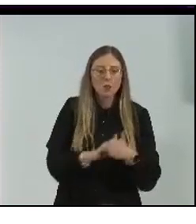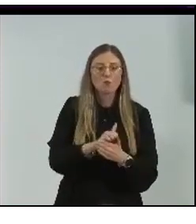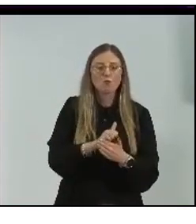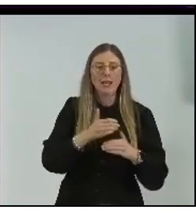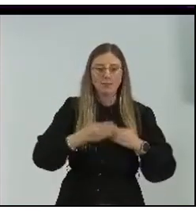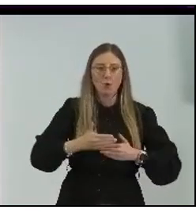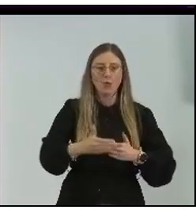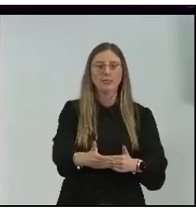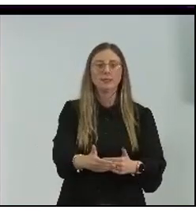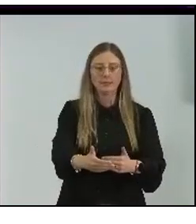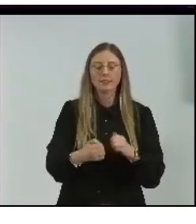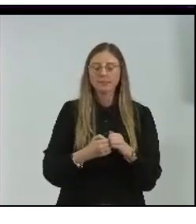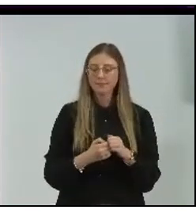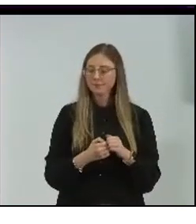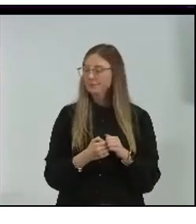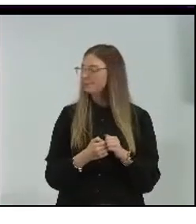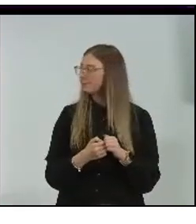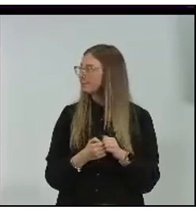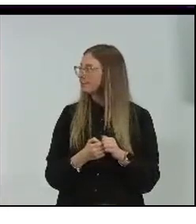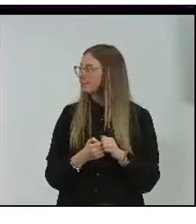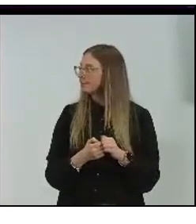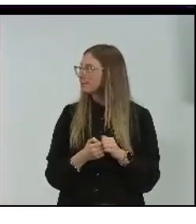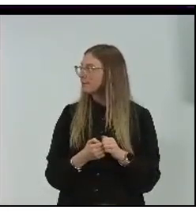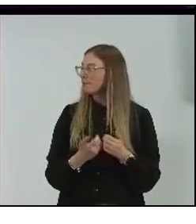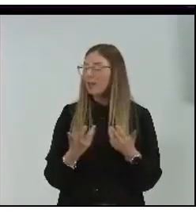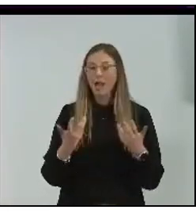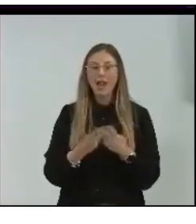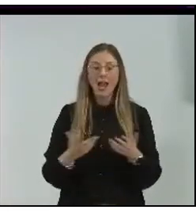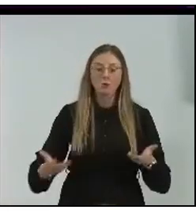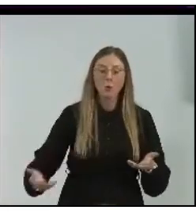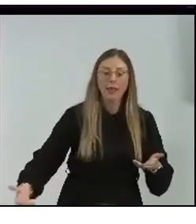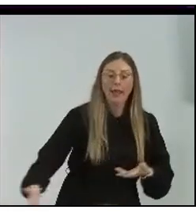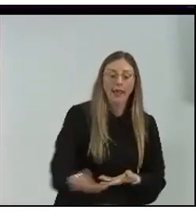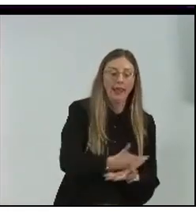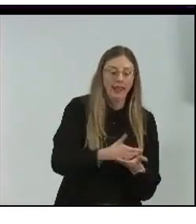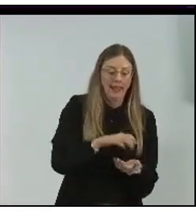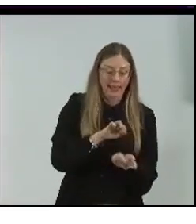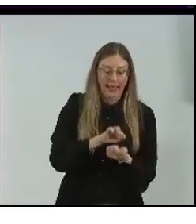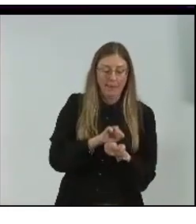And then how are we bringing that information back into the organisation and learning from